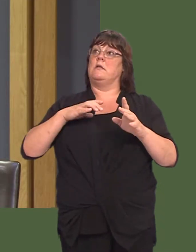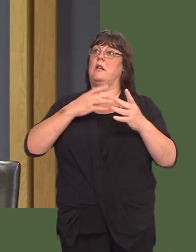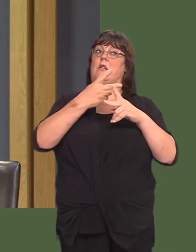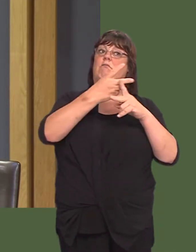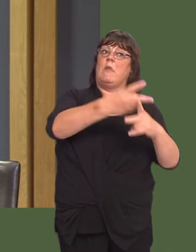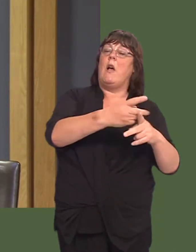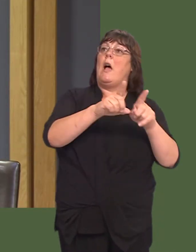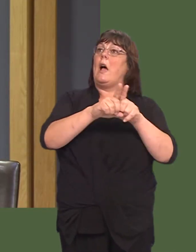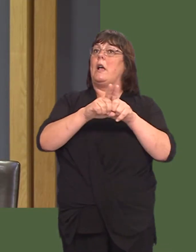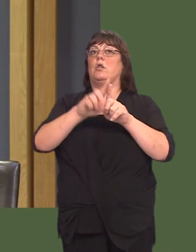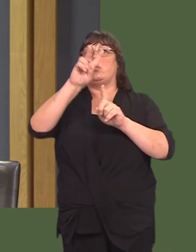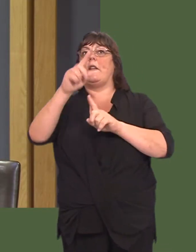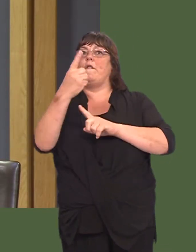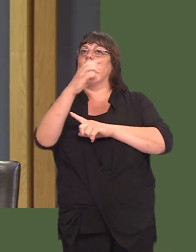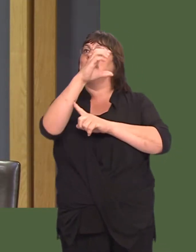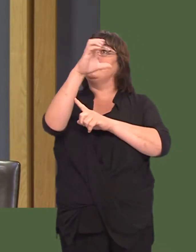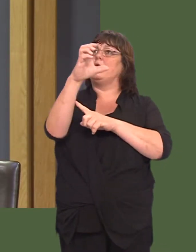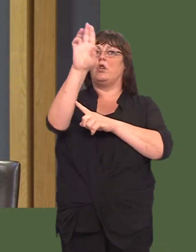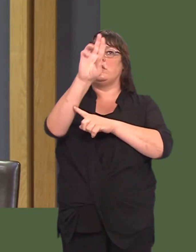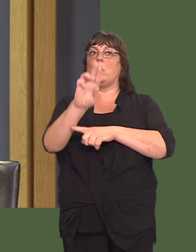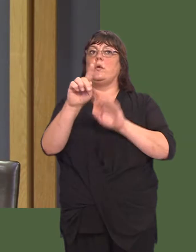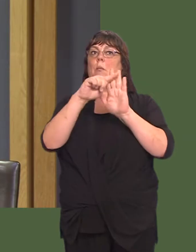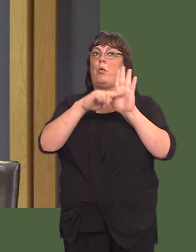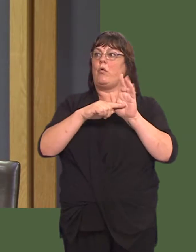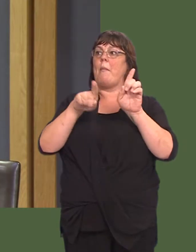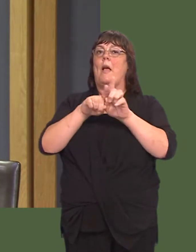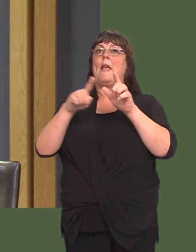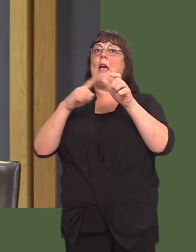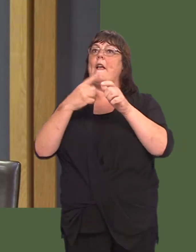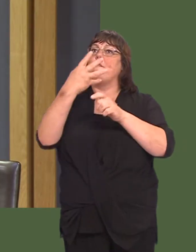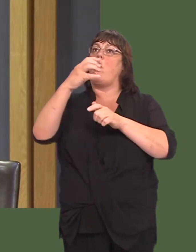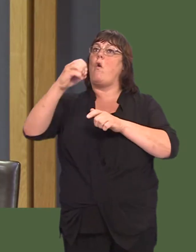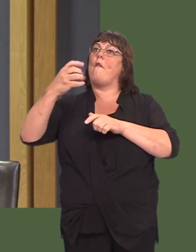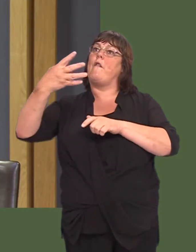twenty-first century schools programme, but also the final phase of the A465 dualling,